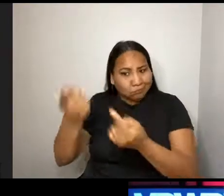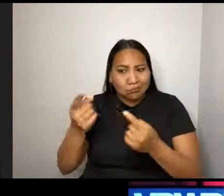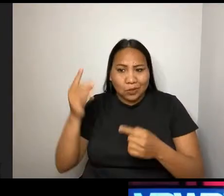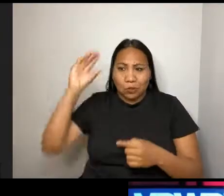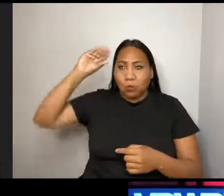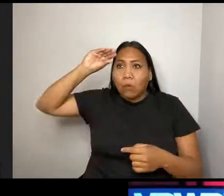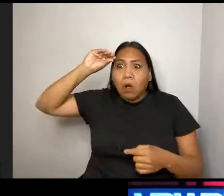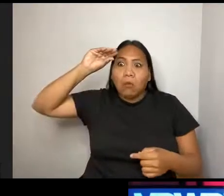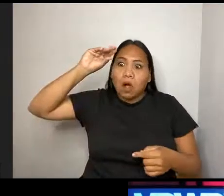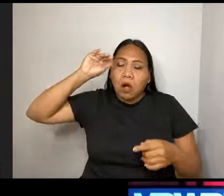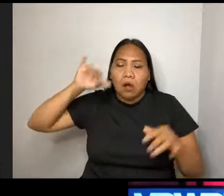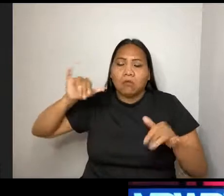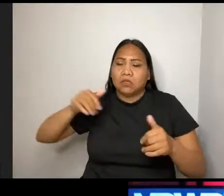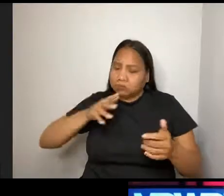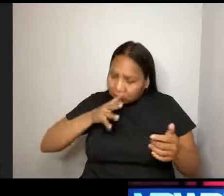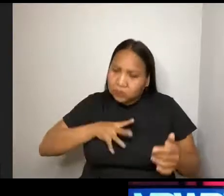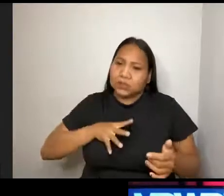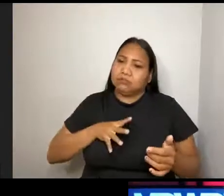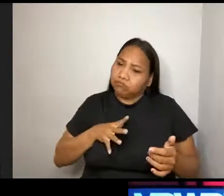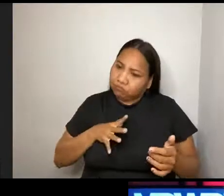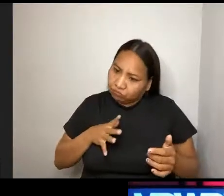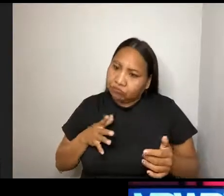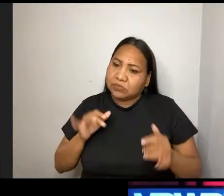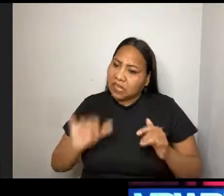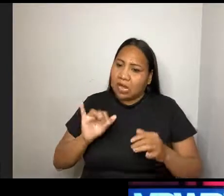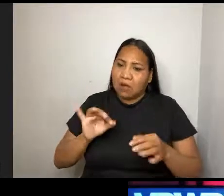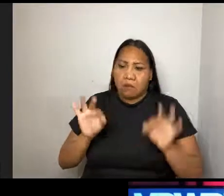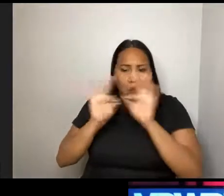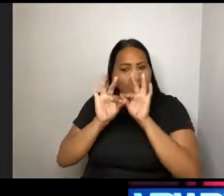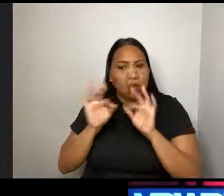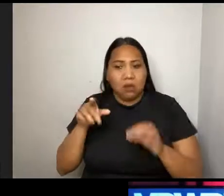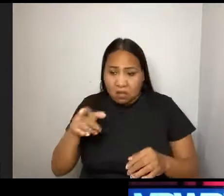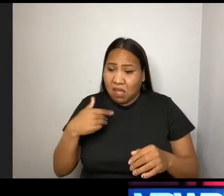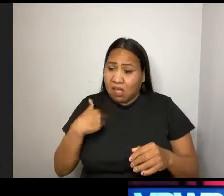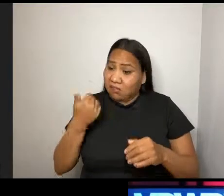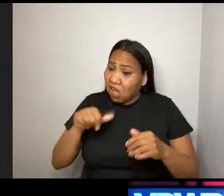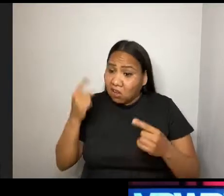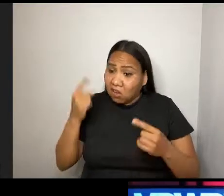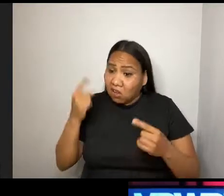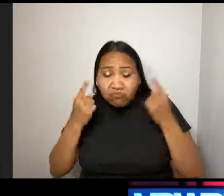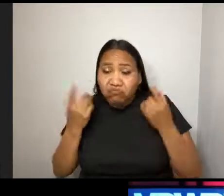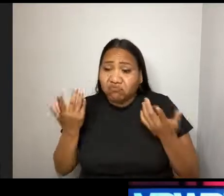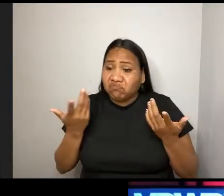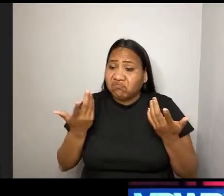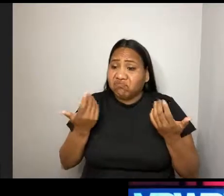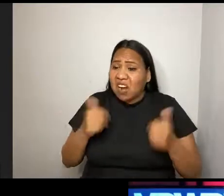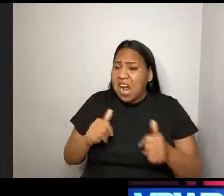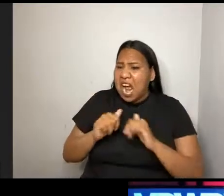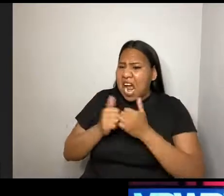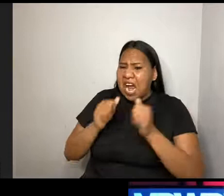education piece if you have any thoughts about how companies can develop diverse BIPOC talent?